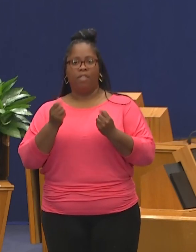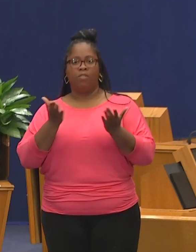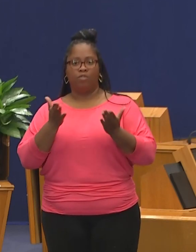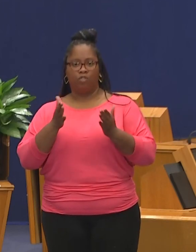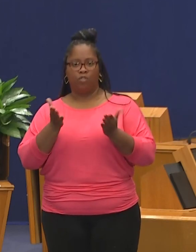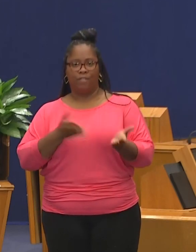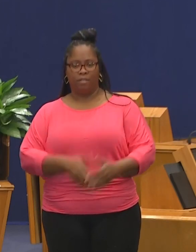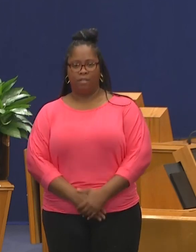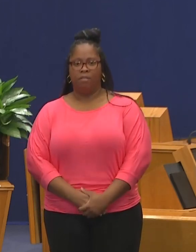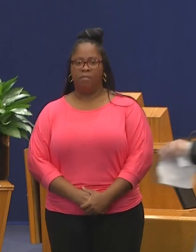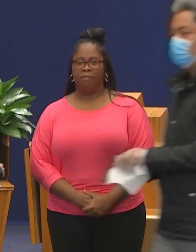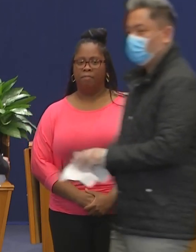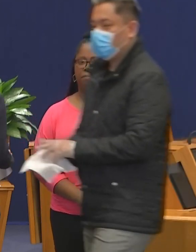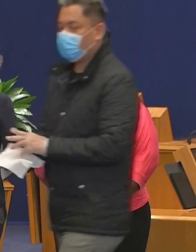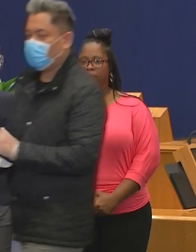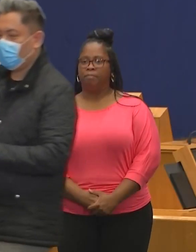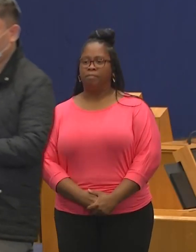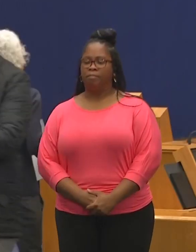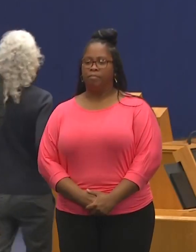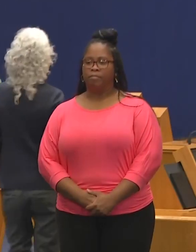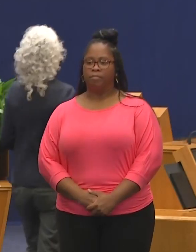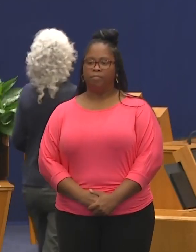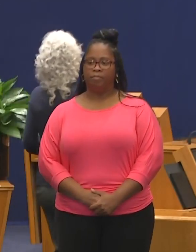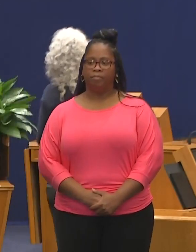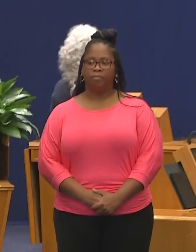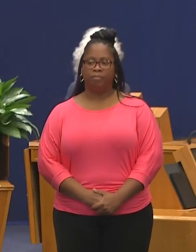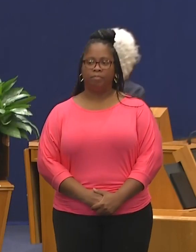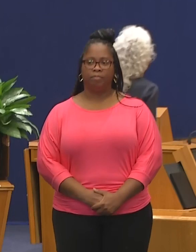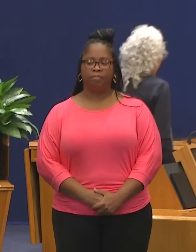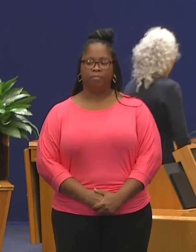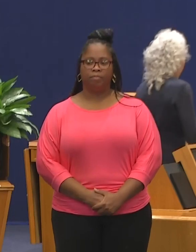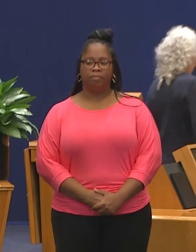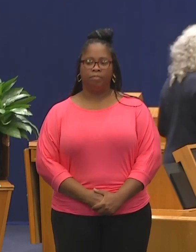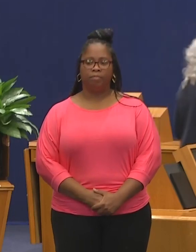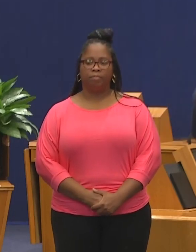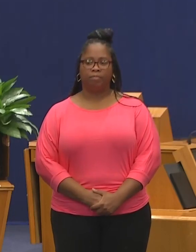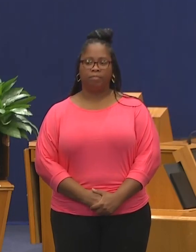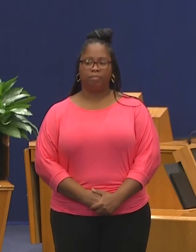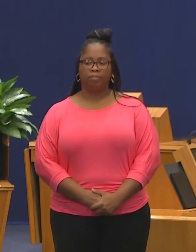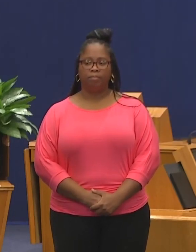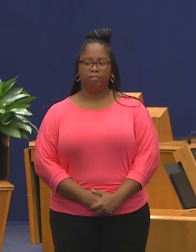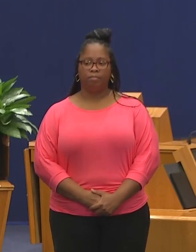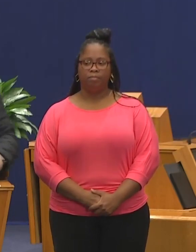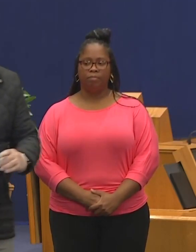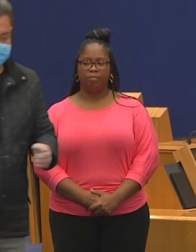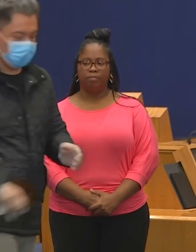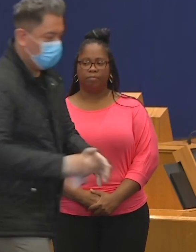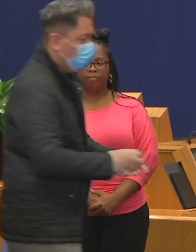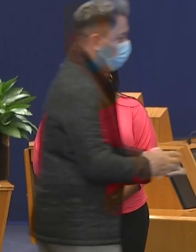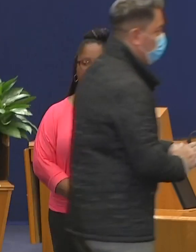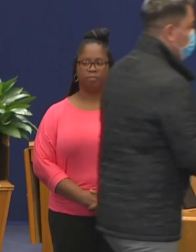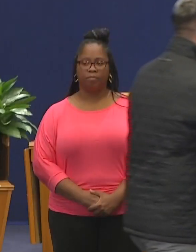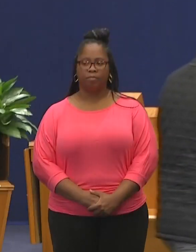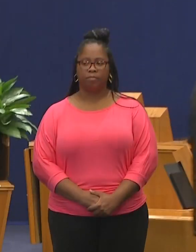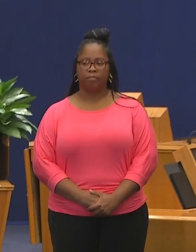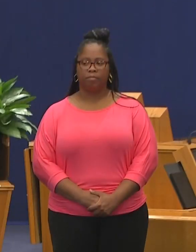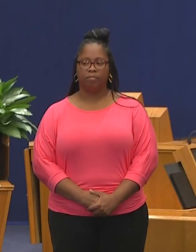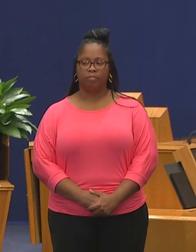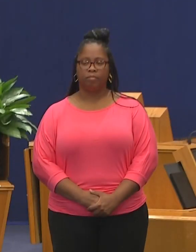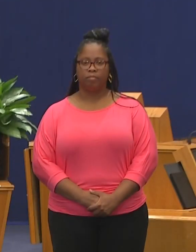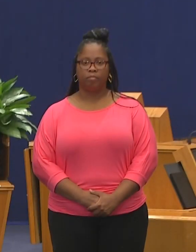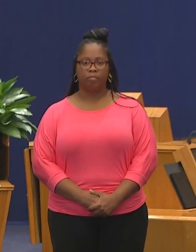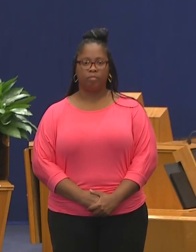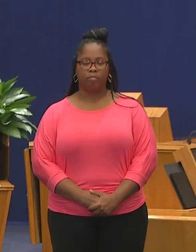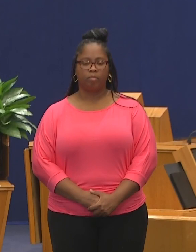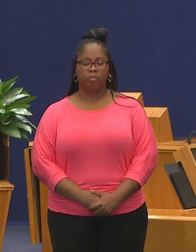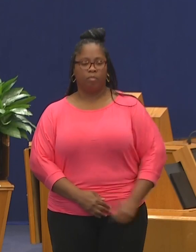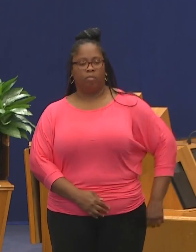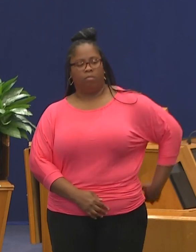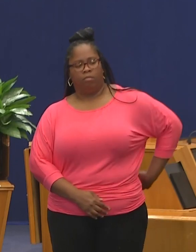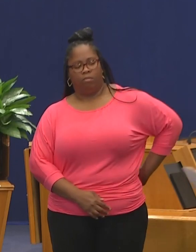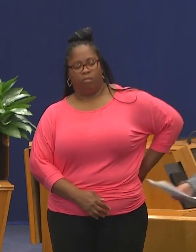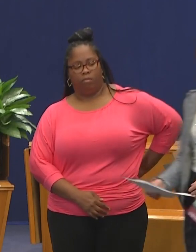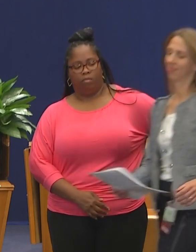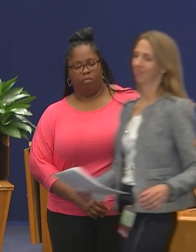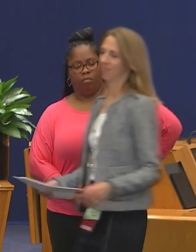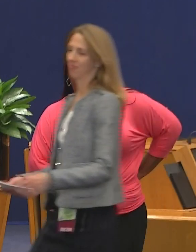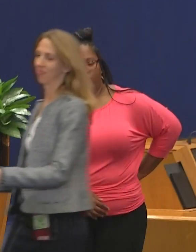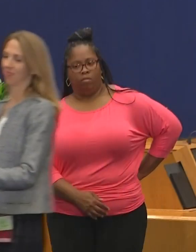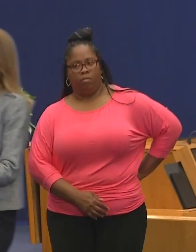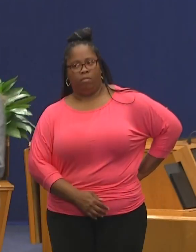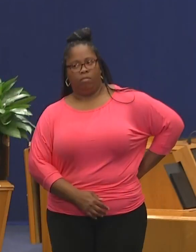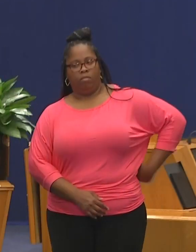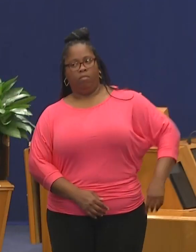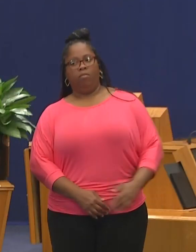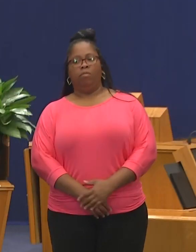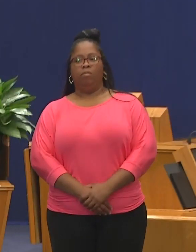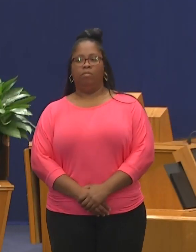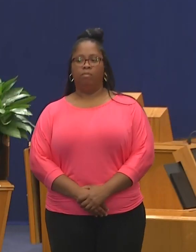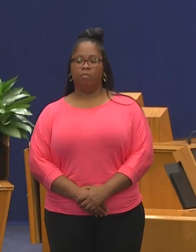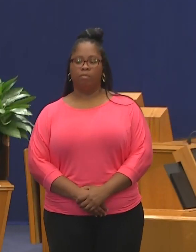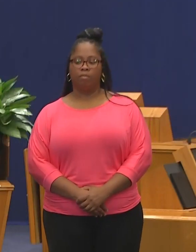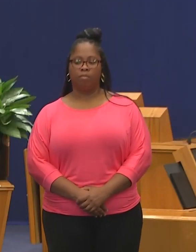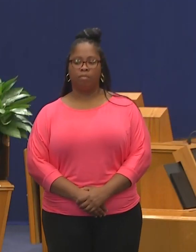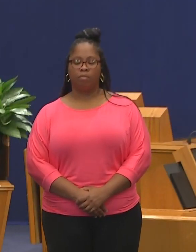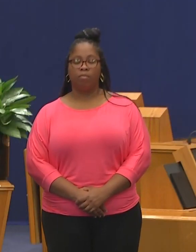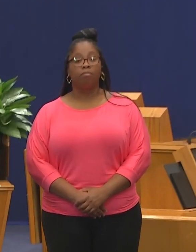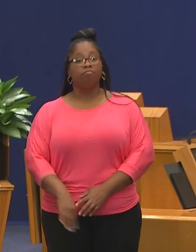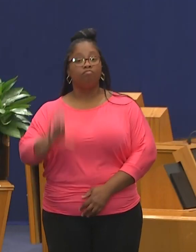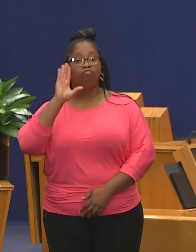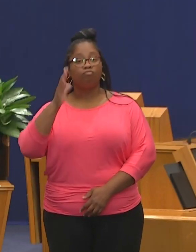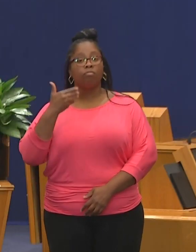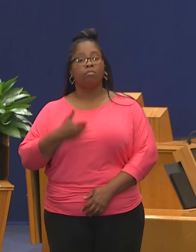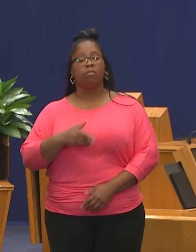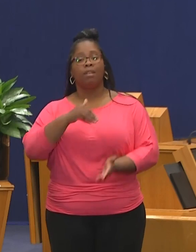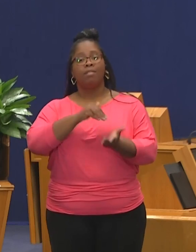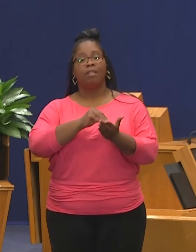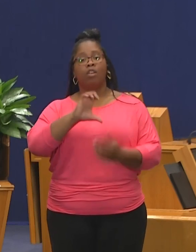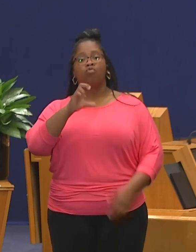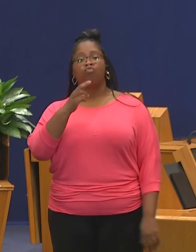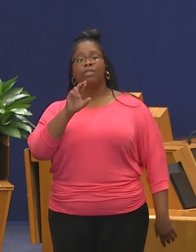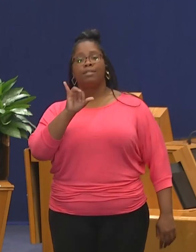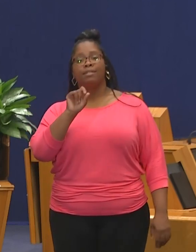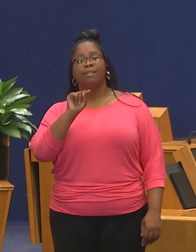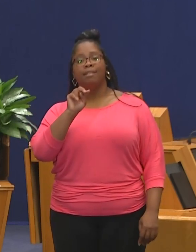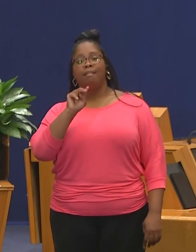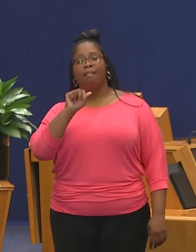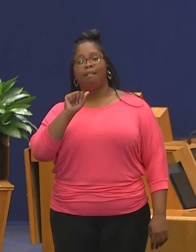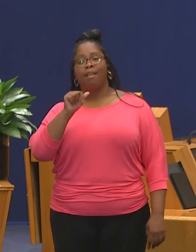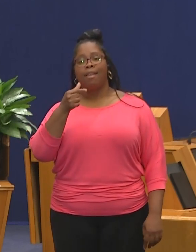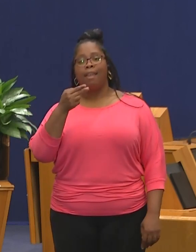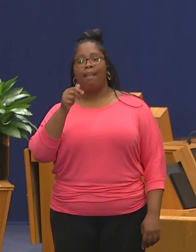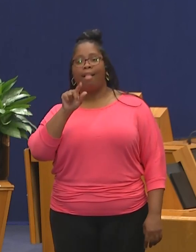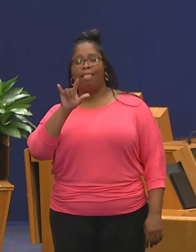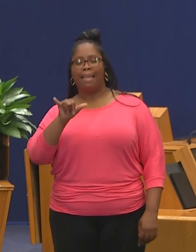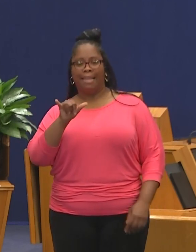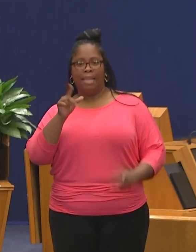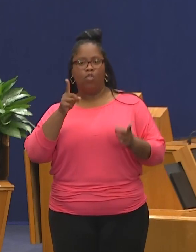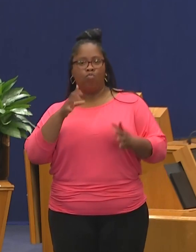HEALTH SERVICES.